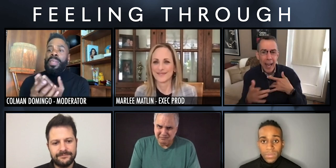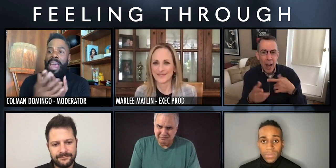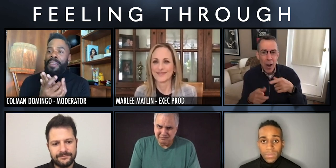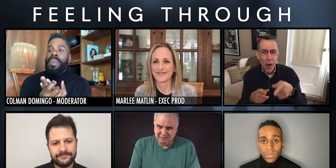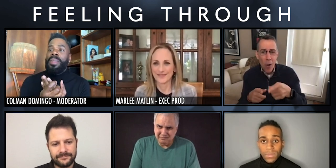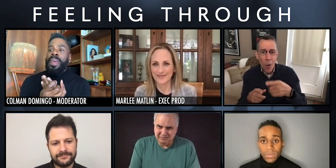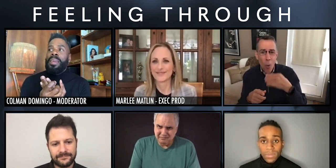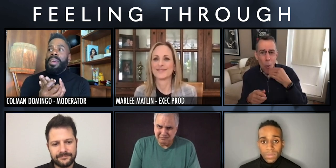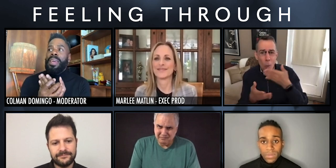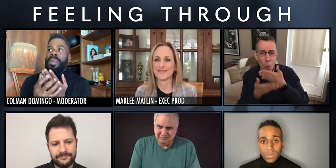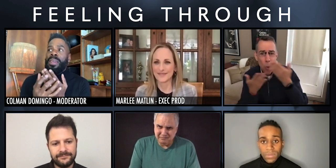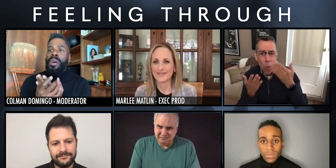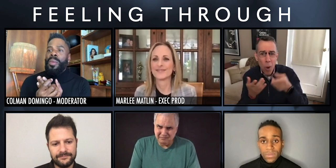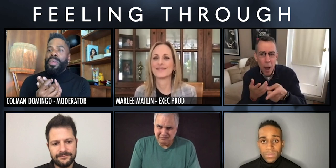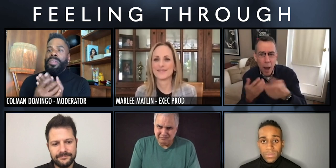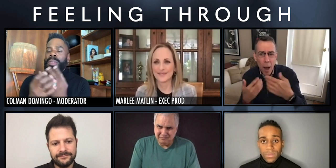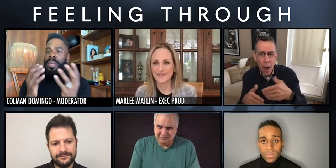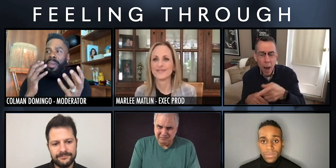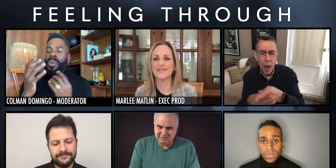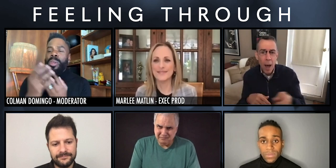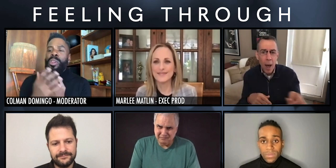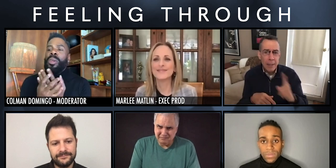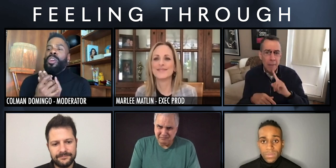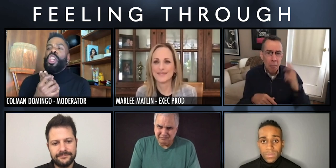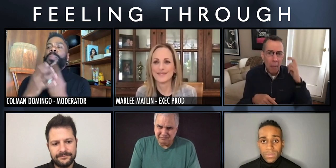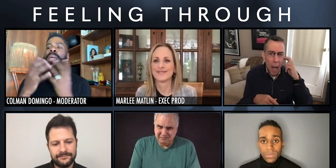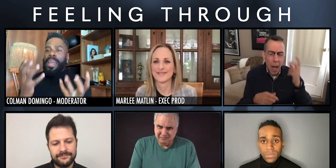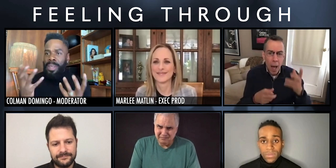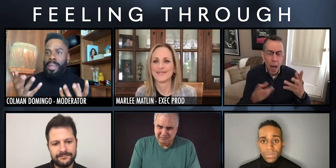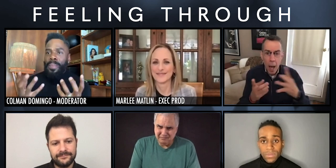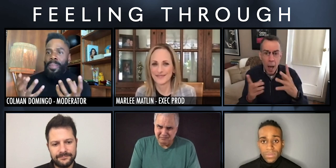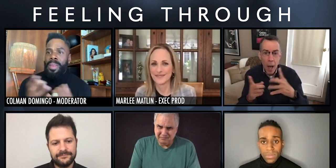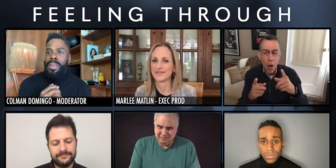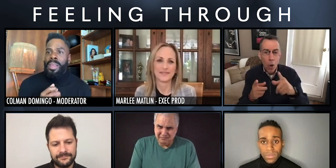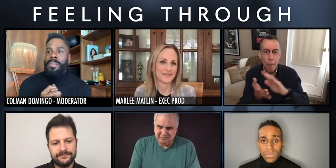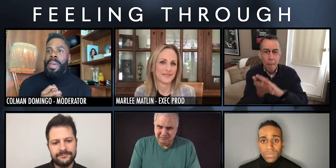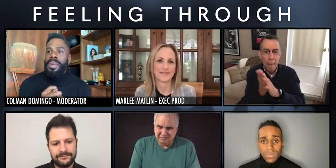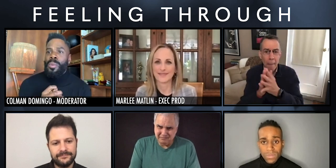who doesn't have anything and look at all this. You're humanizing these men,